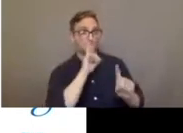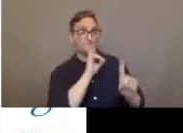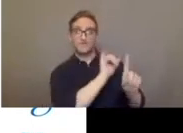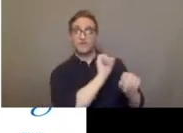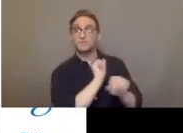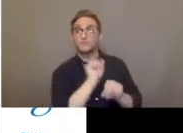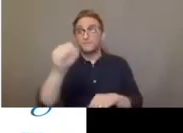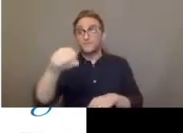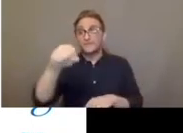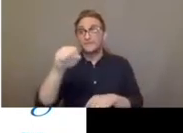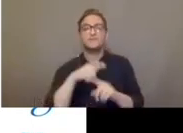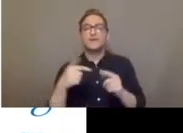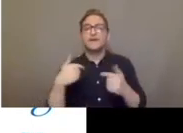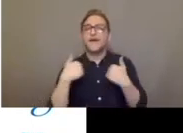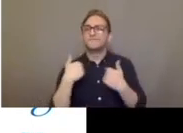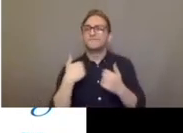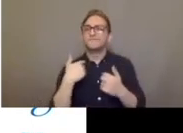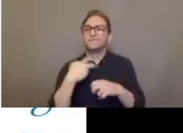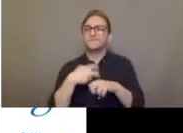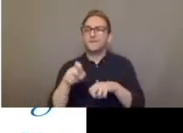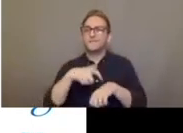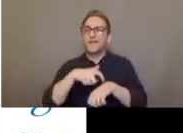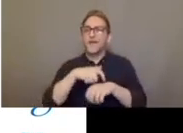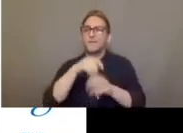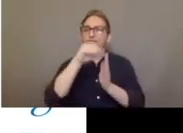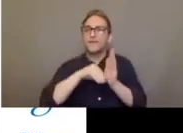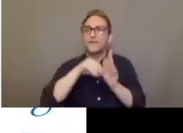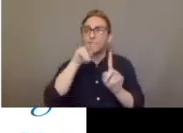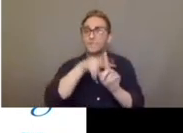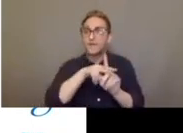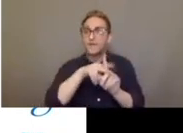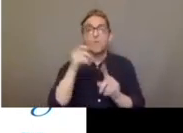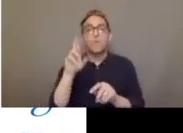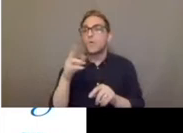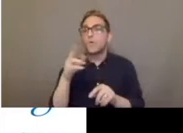filling out the application or I can't get an interview.